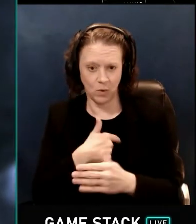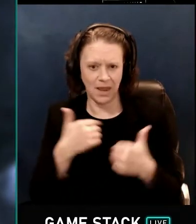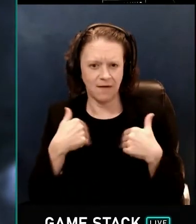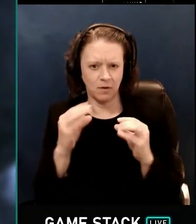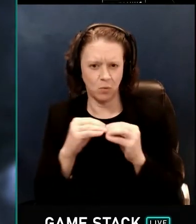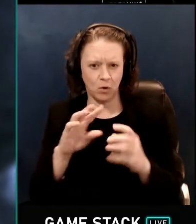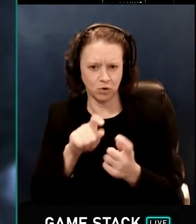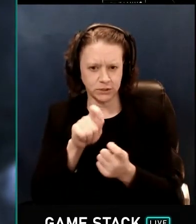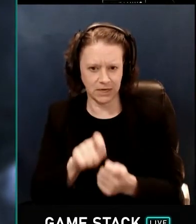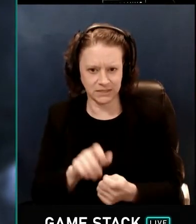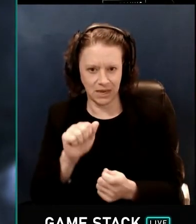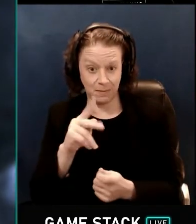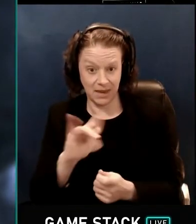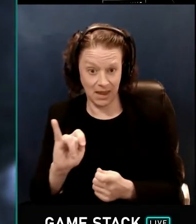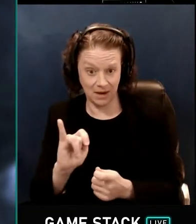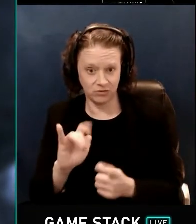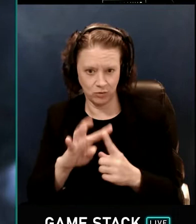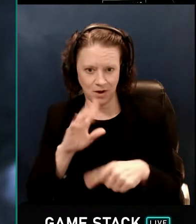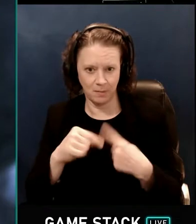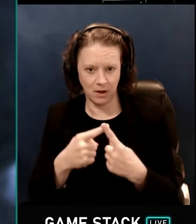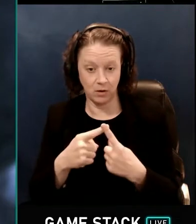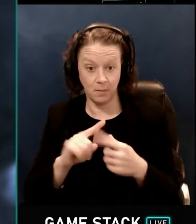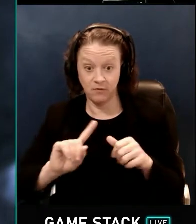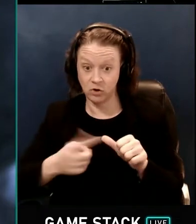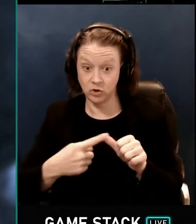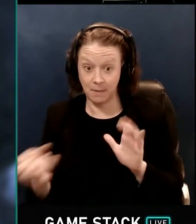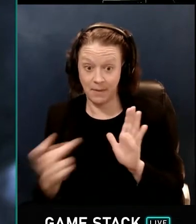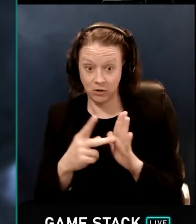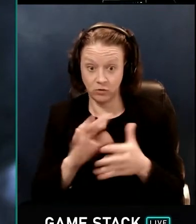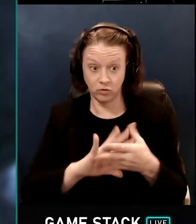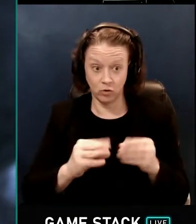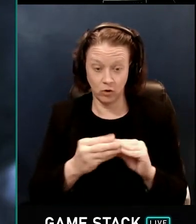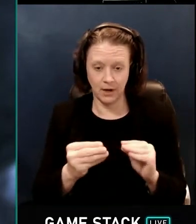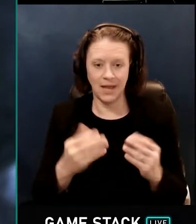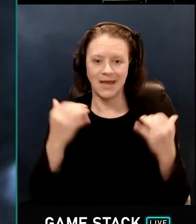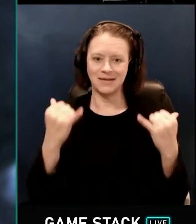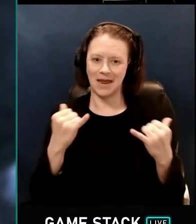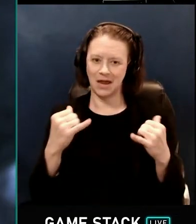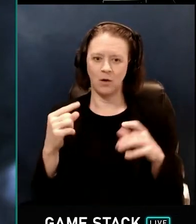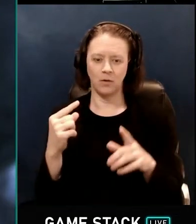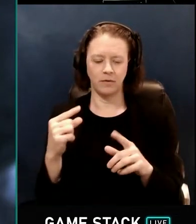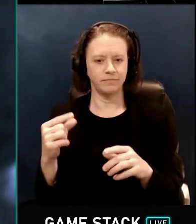But first, back to our story. With the games more generous scoring, more of Alex’s shots hit true,